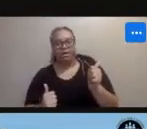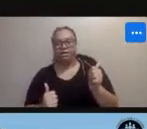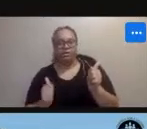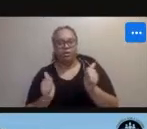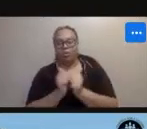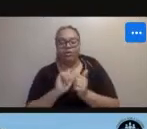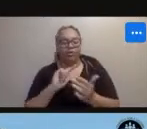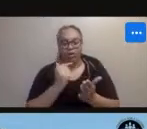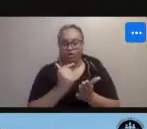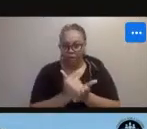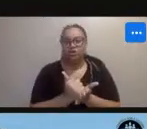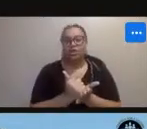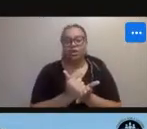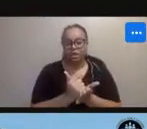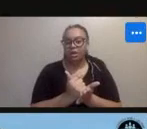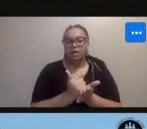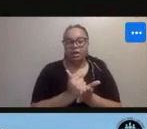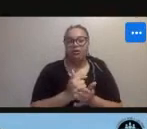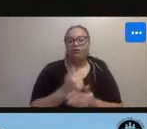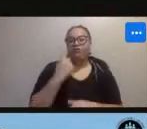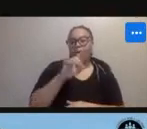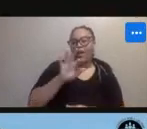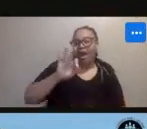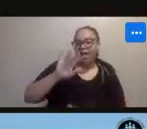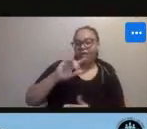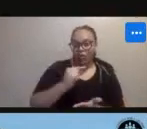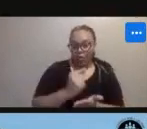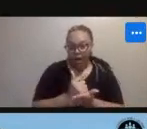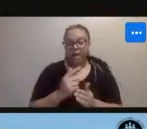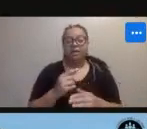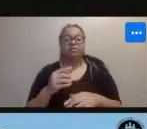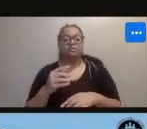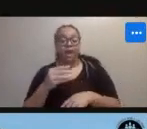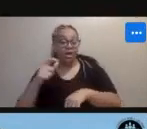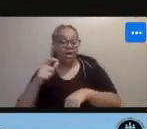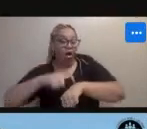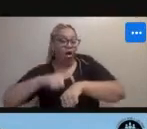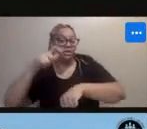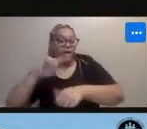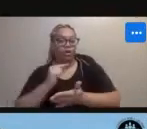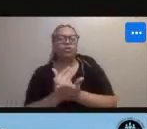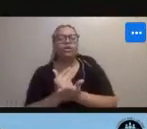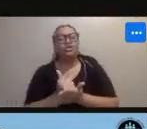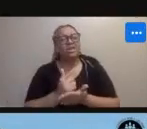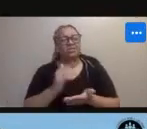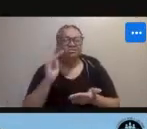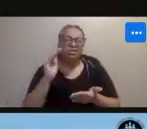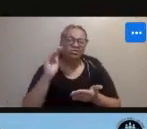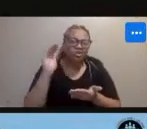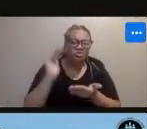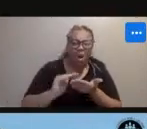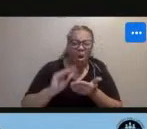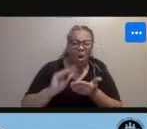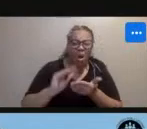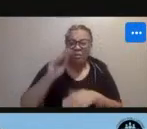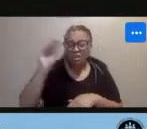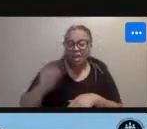OUR DISTRICT IS BEHIND IN EVERY MEASURE IN THE LATEST REPORT